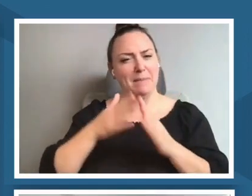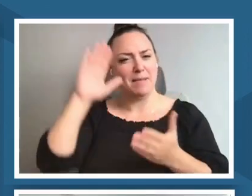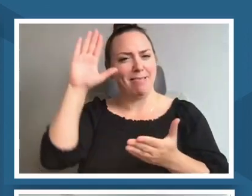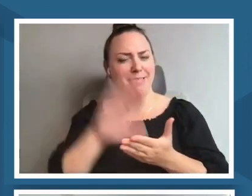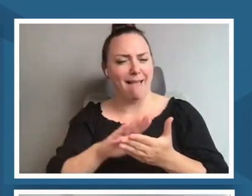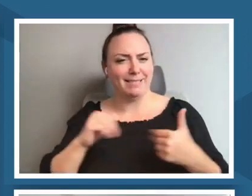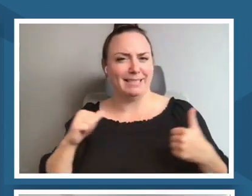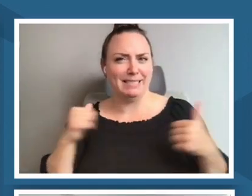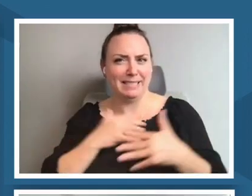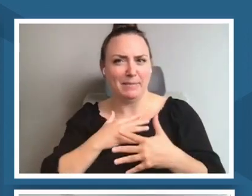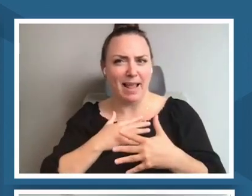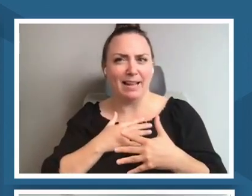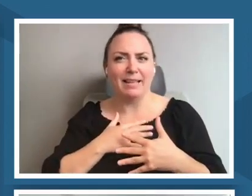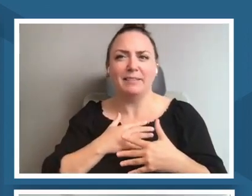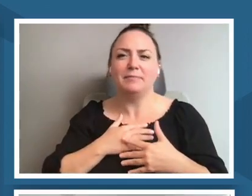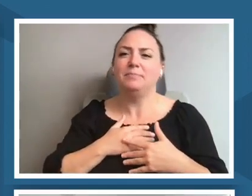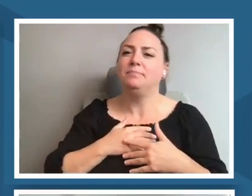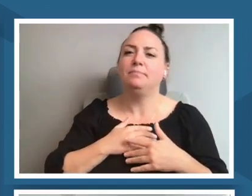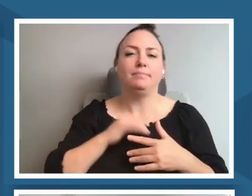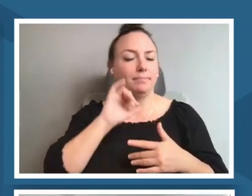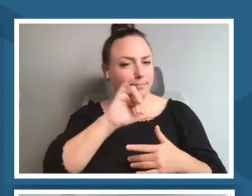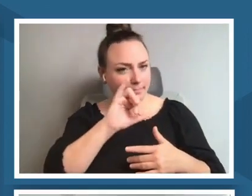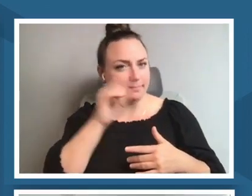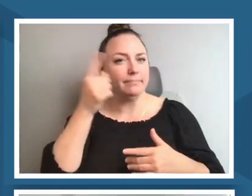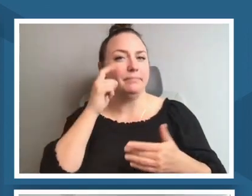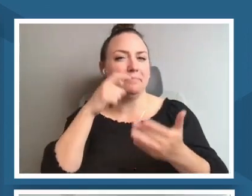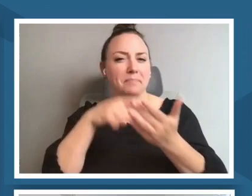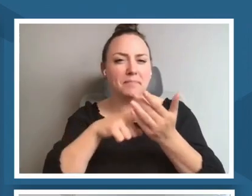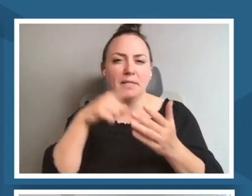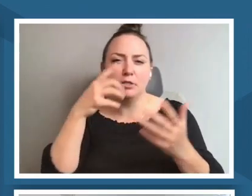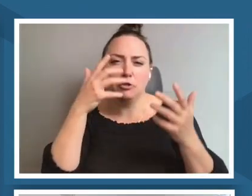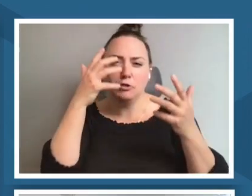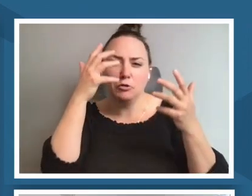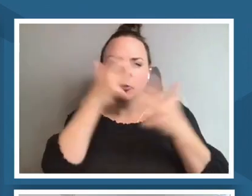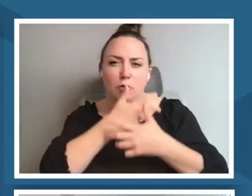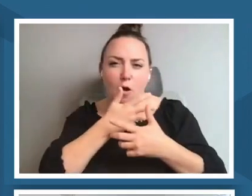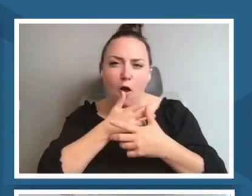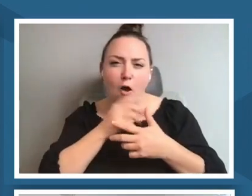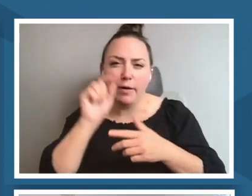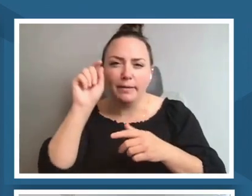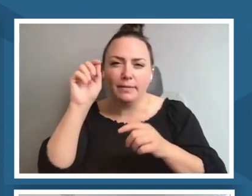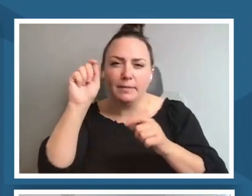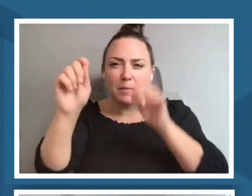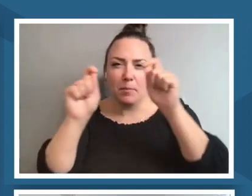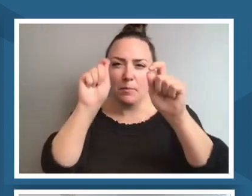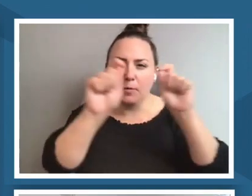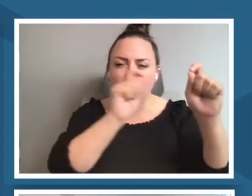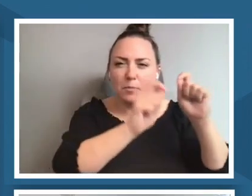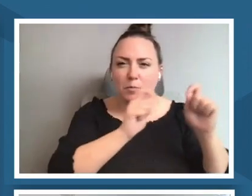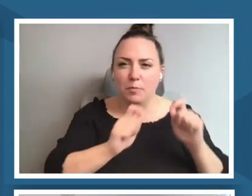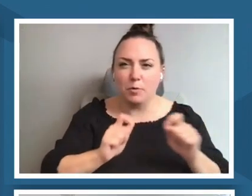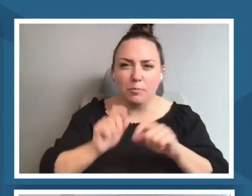oh someone's noticing those dark speckles um